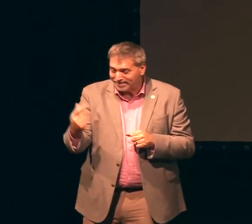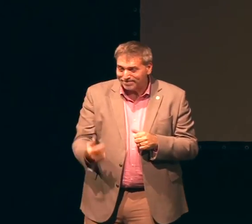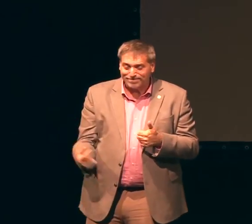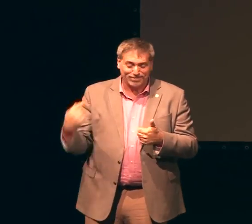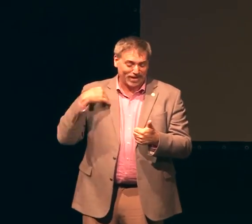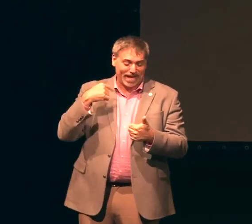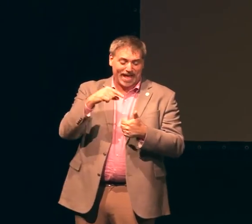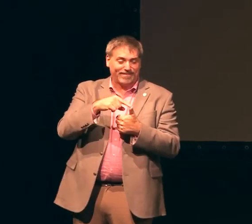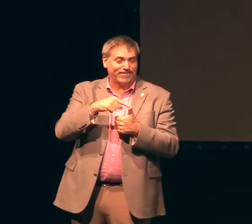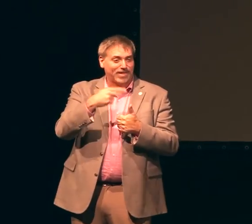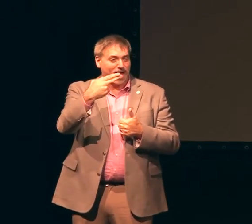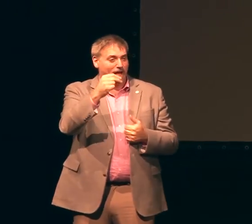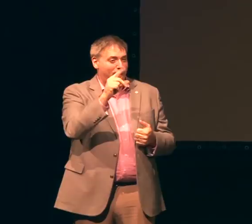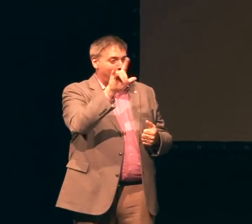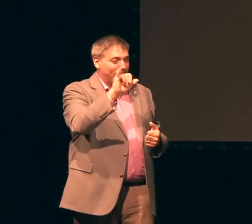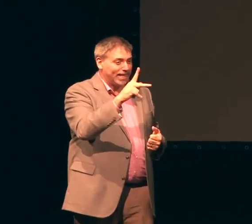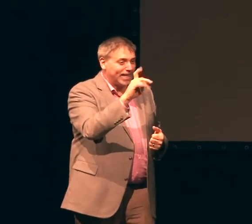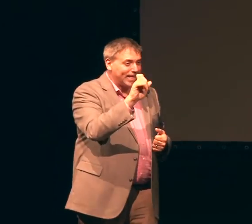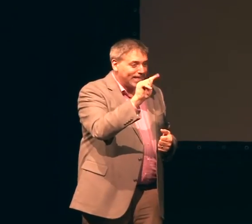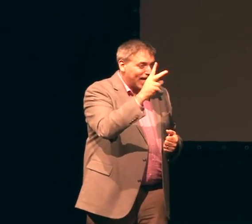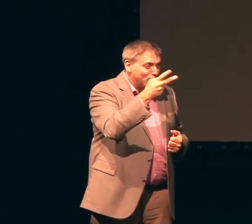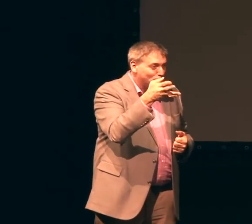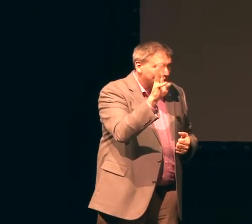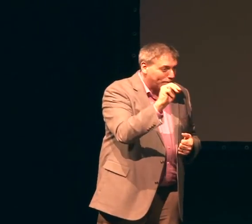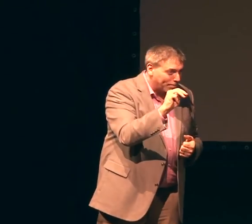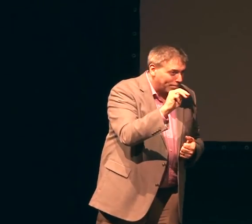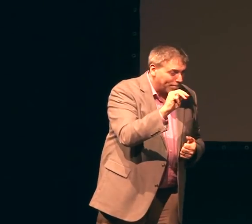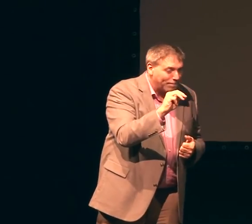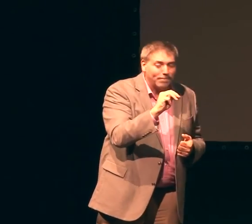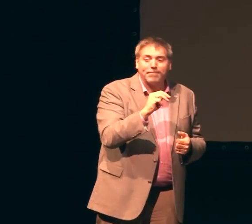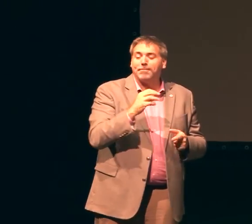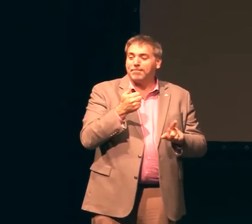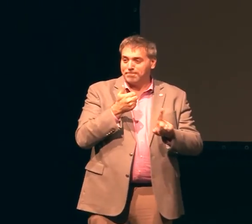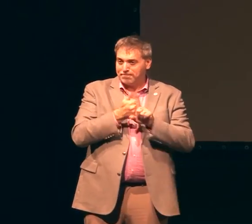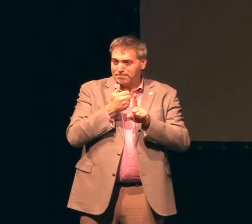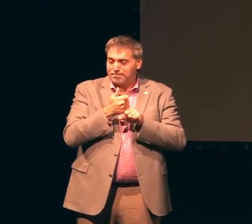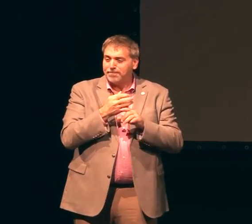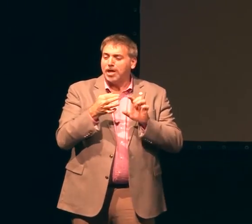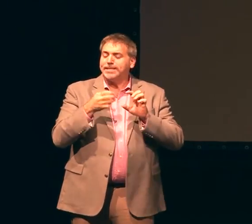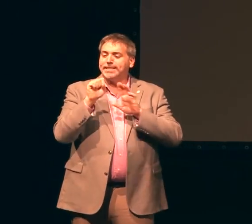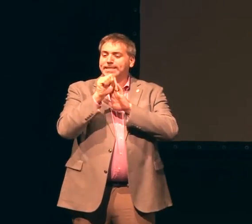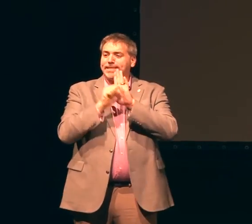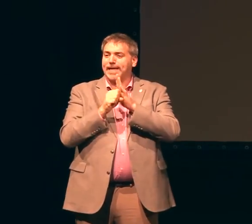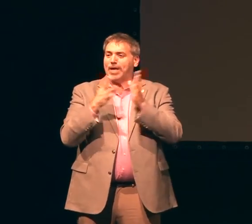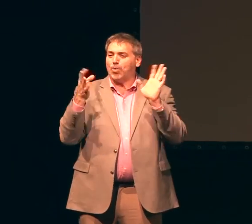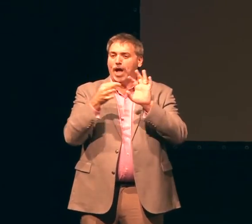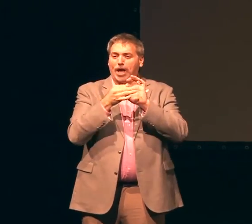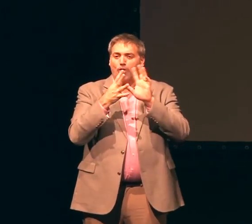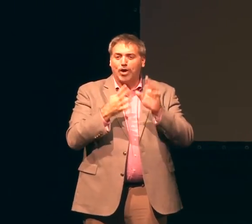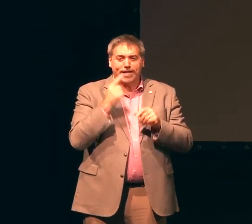And with region 3, we have Holly Ketchum who is a